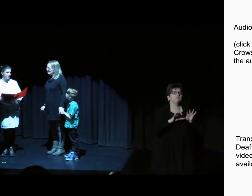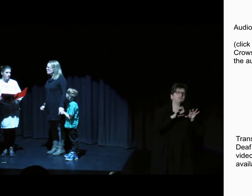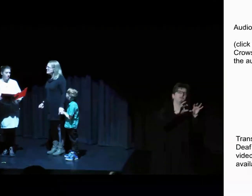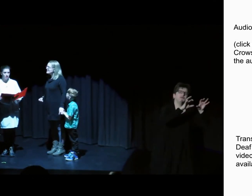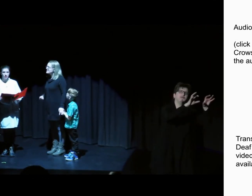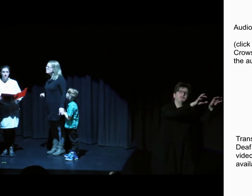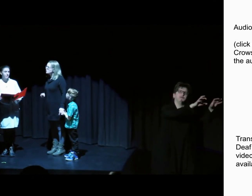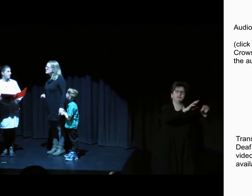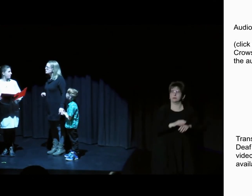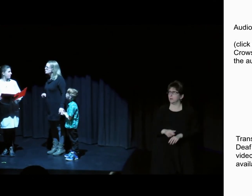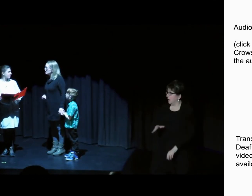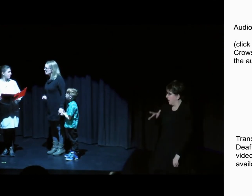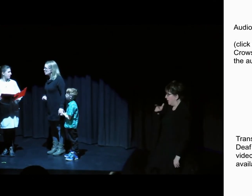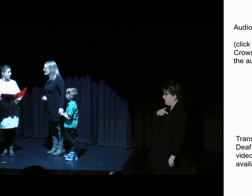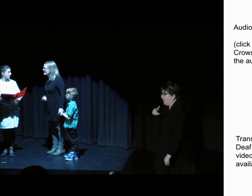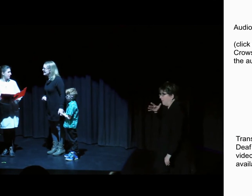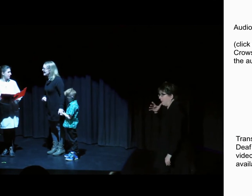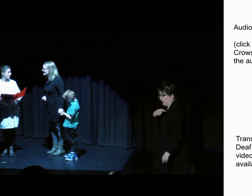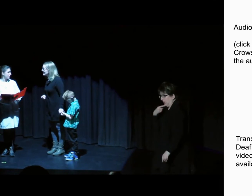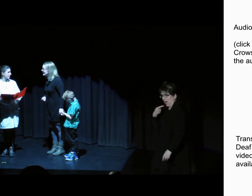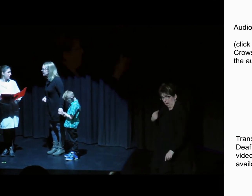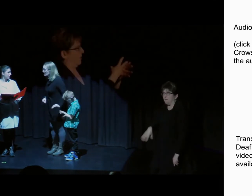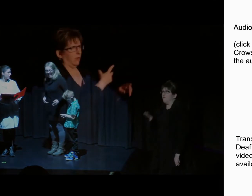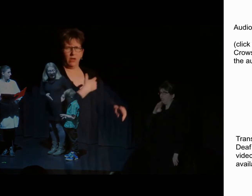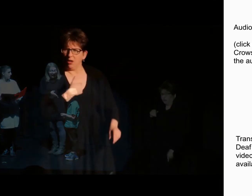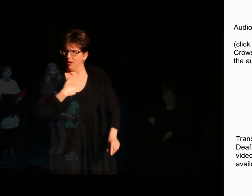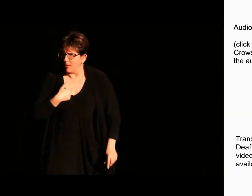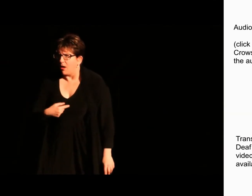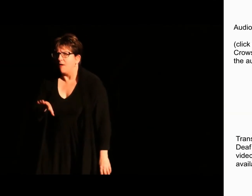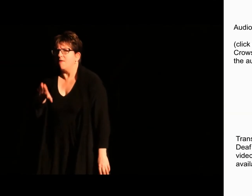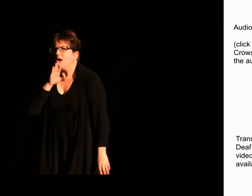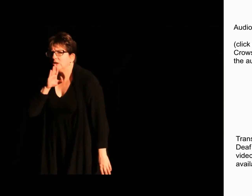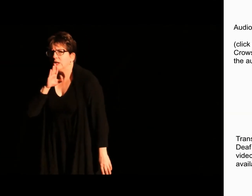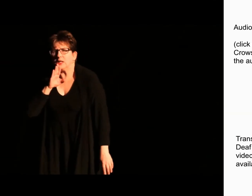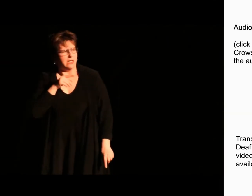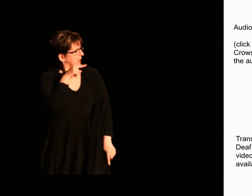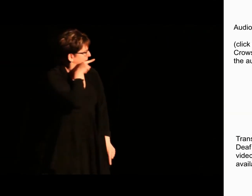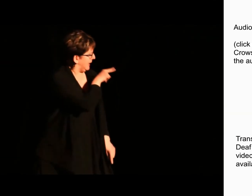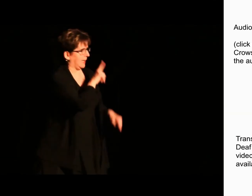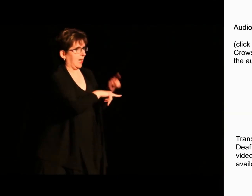he'll be relegated to the small world of the deaf. He must learn to speak to function in the hearing world!"